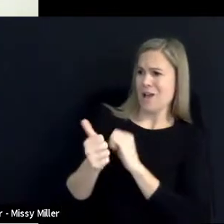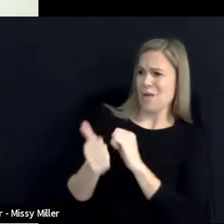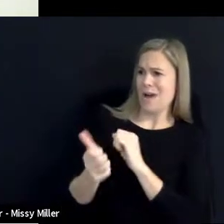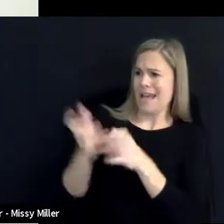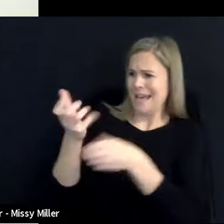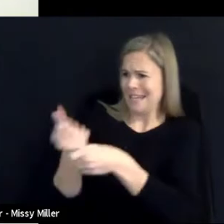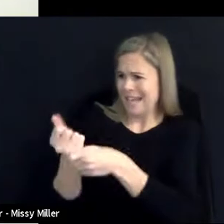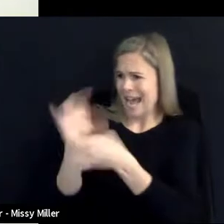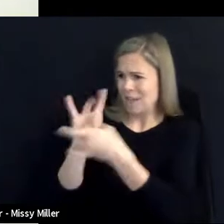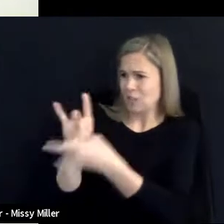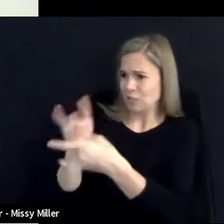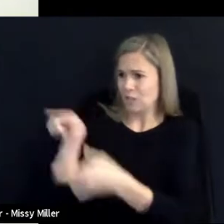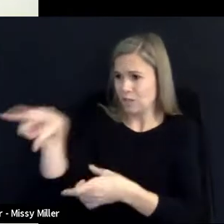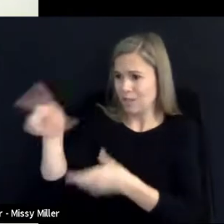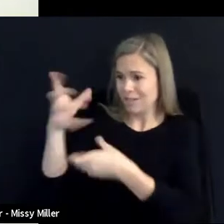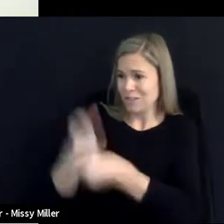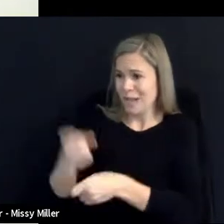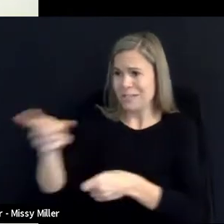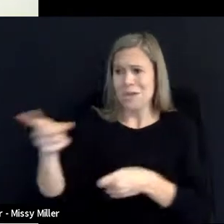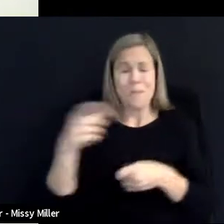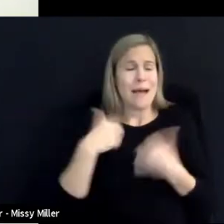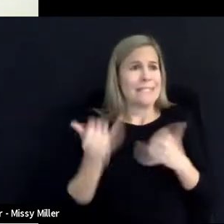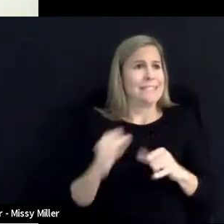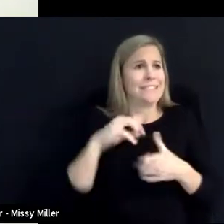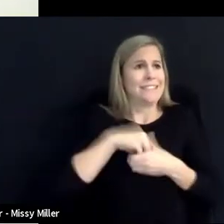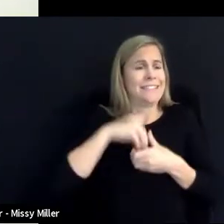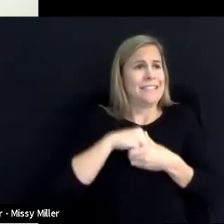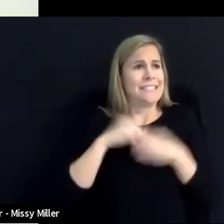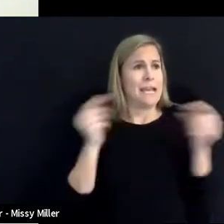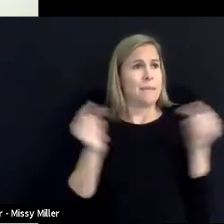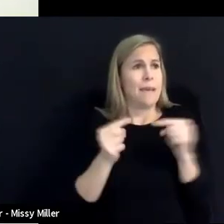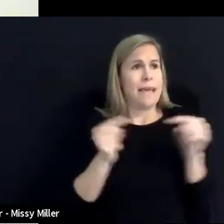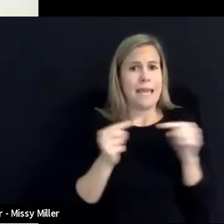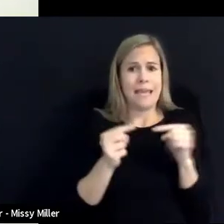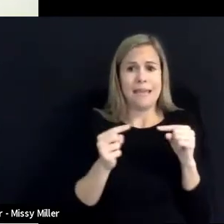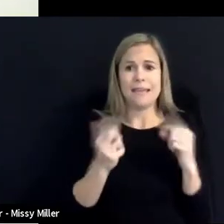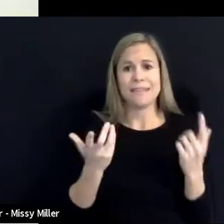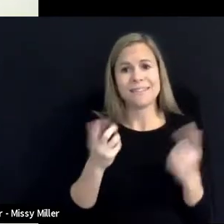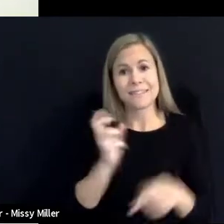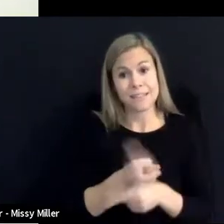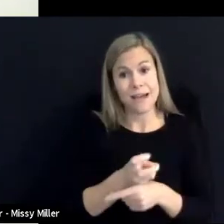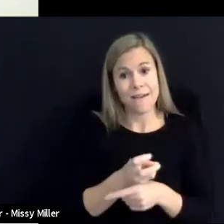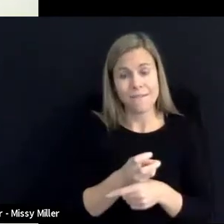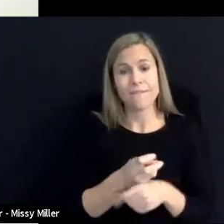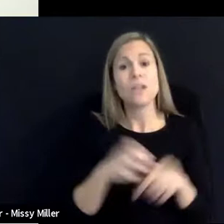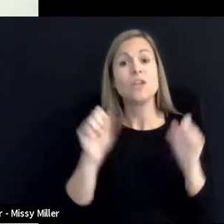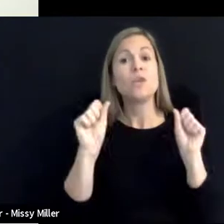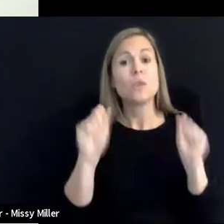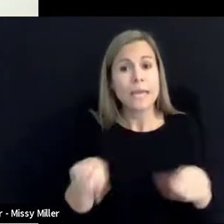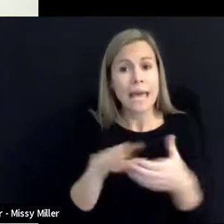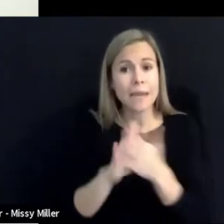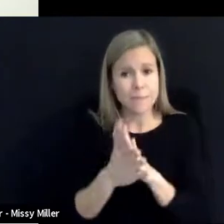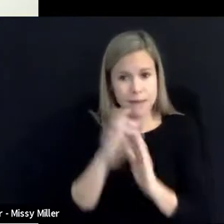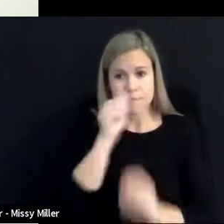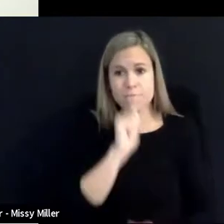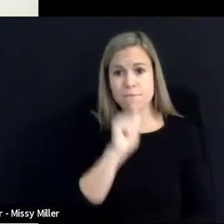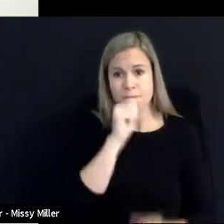or trust somebody when I'm constantly hurting? It can become tolerated over time,